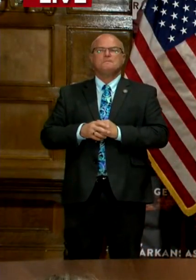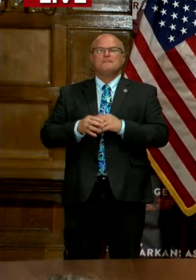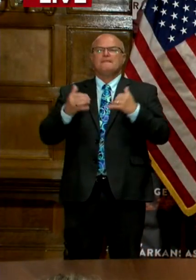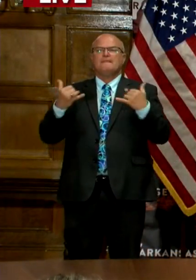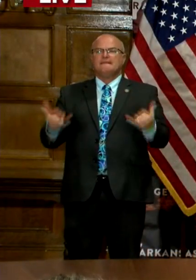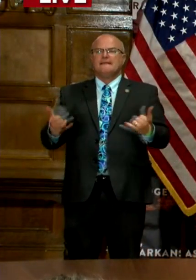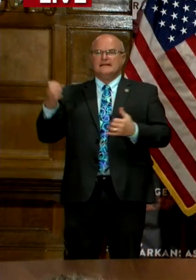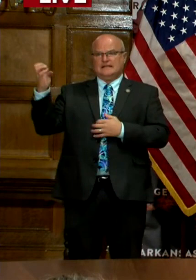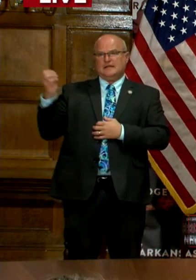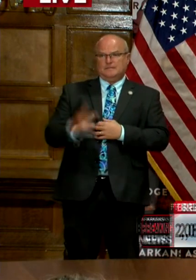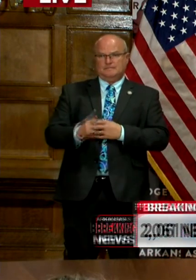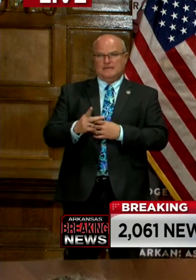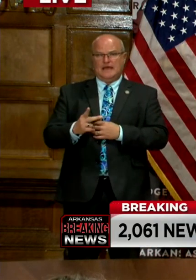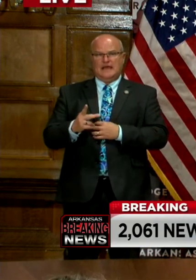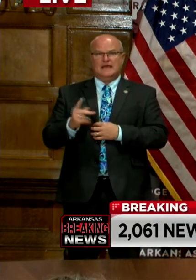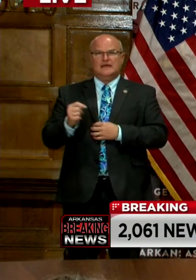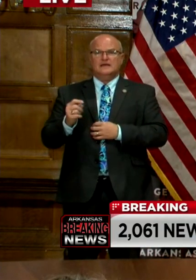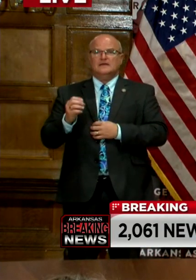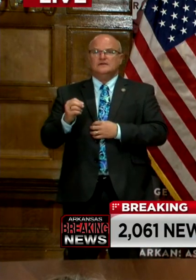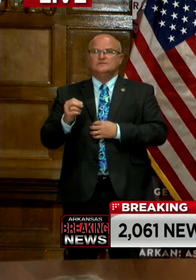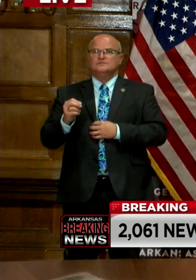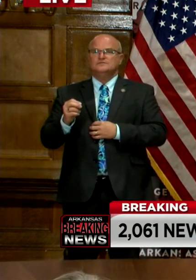WITH THAT. I THINK IT'S THE LAST ONE THERE.